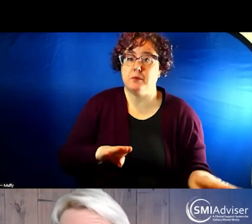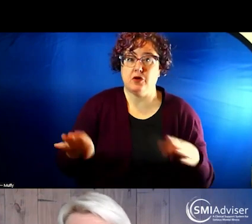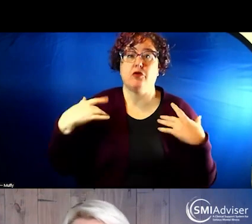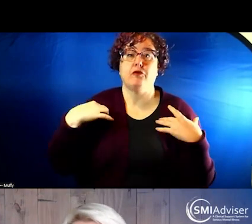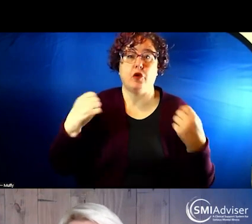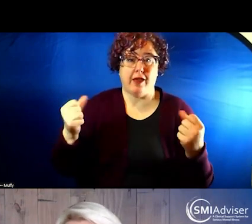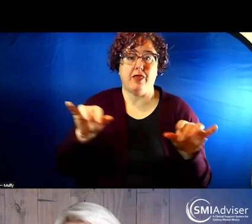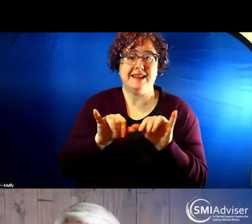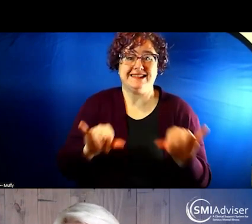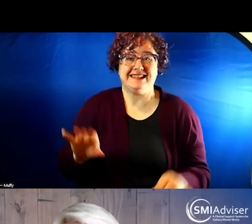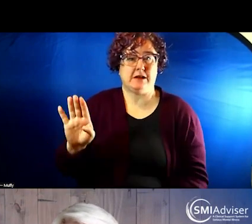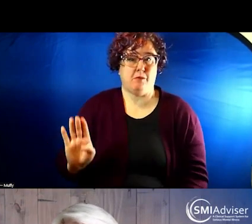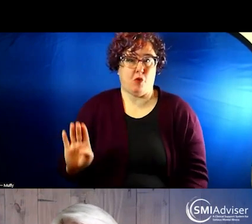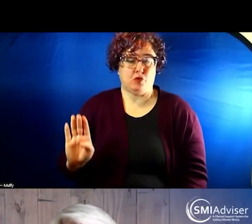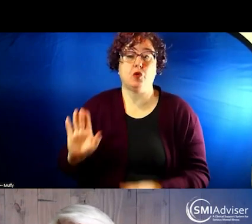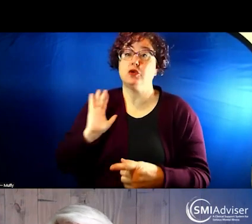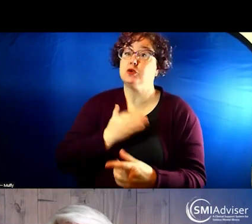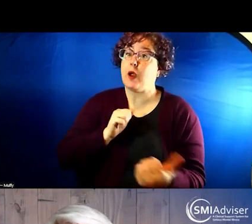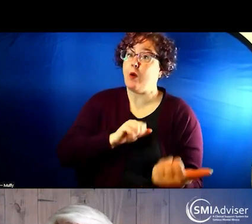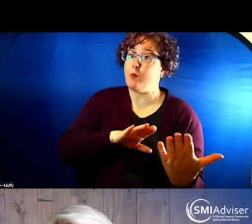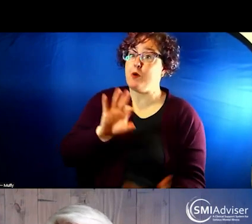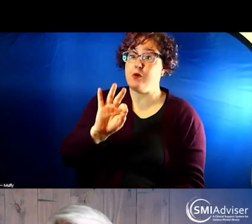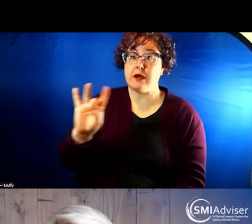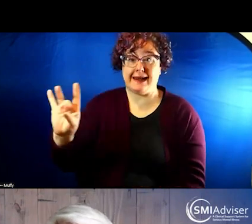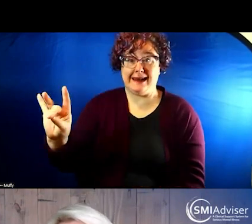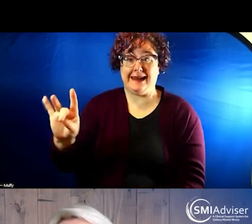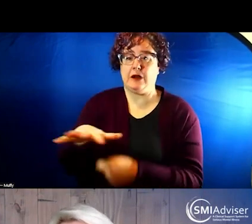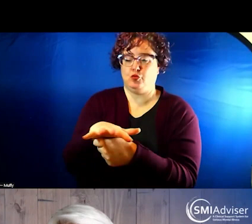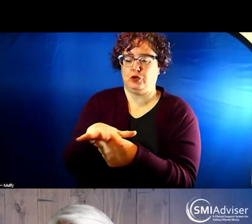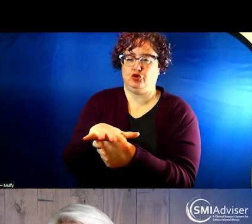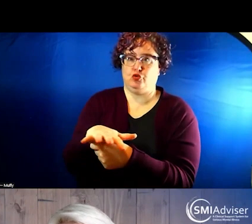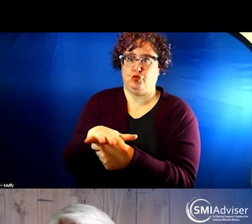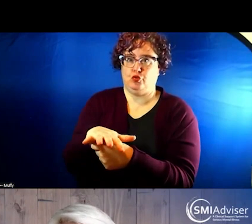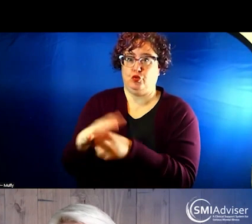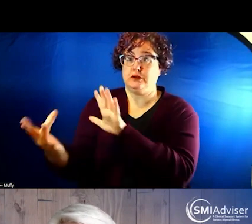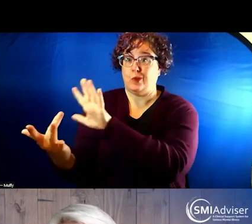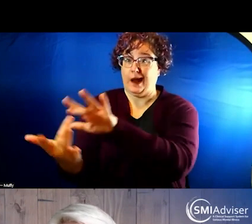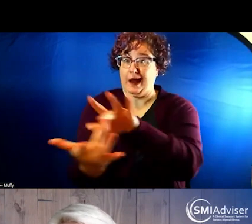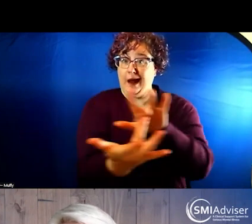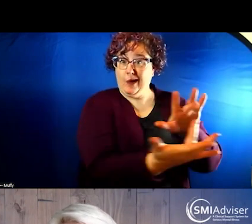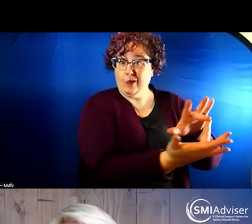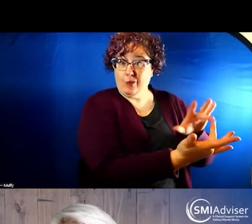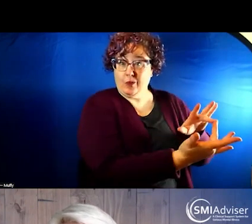OUR APPROACH TO 988 IS REGIONAL. THE OUTREACH IS NOT JUST BALTIMORE.